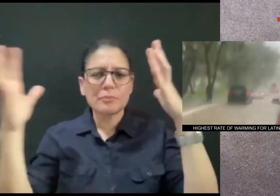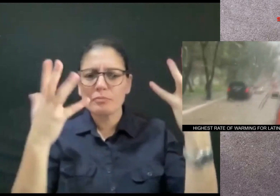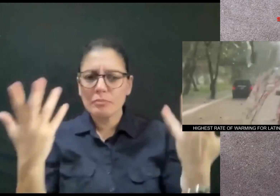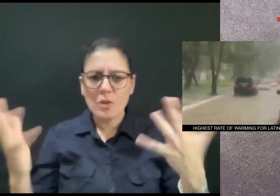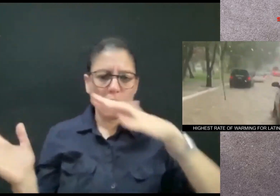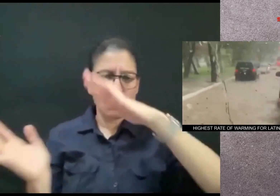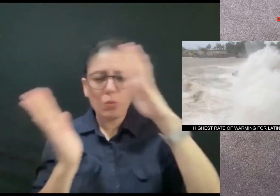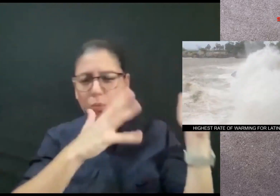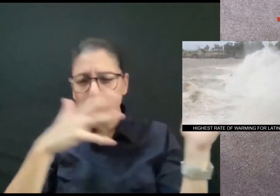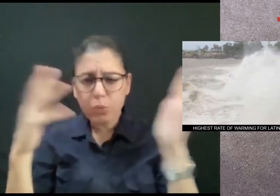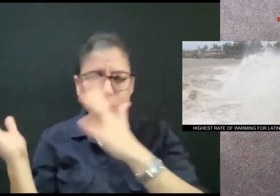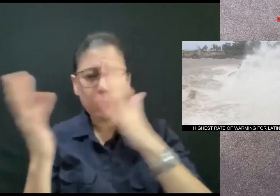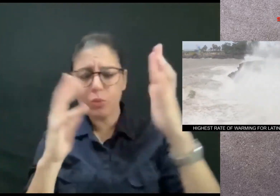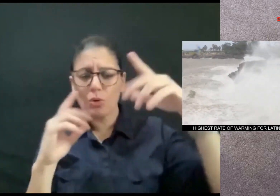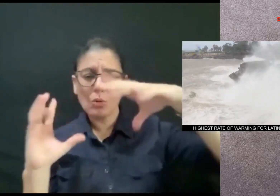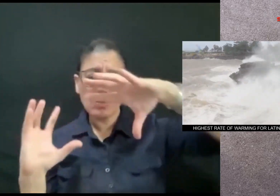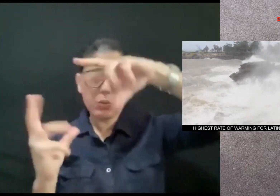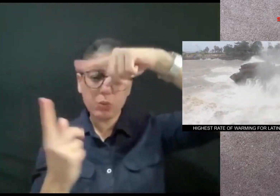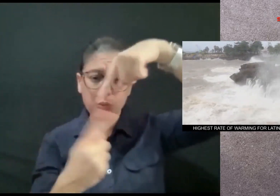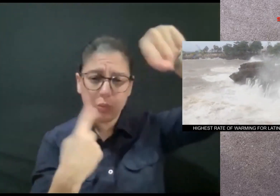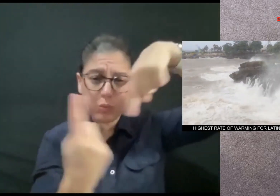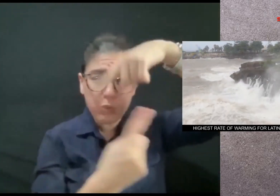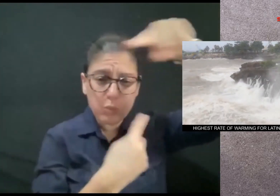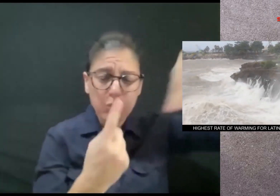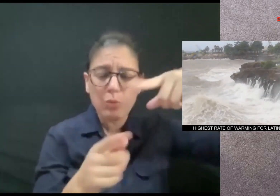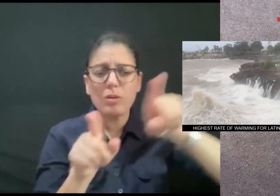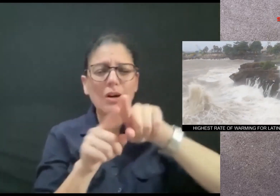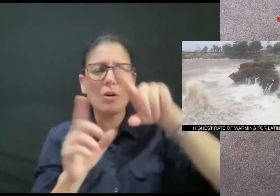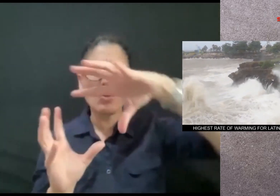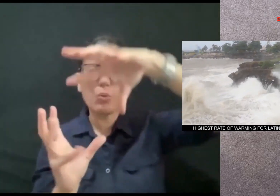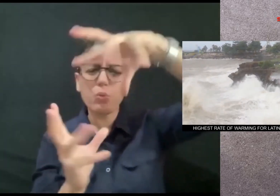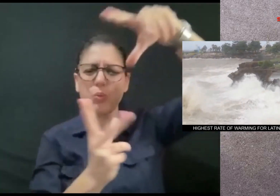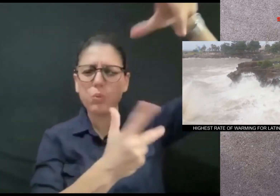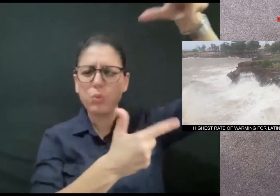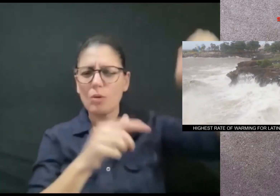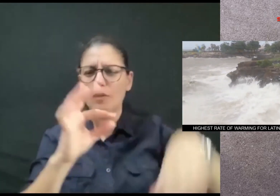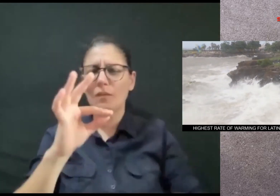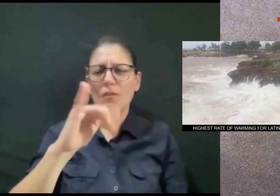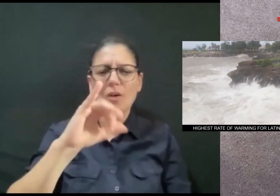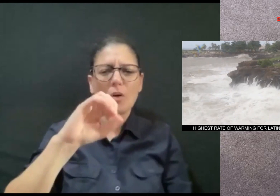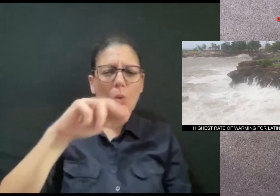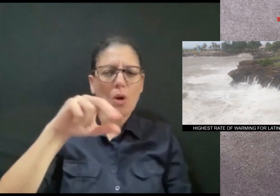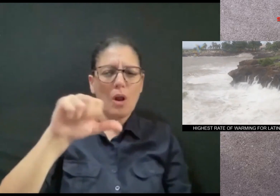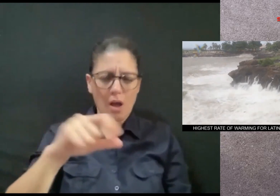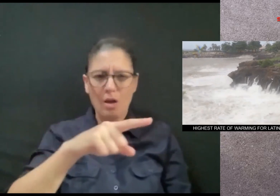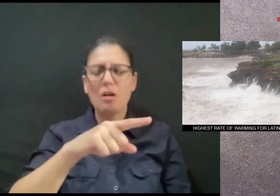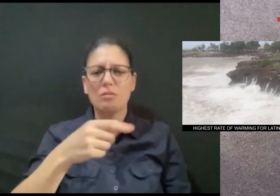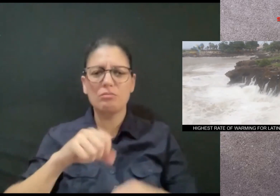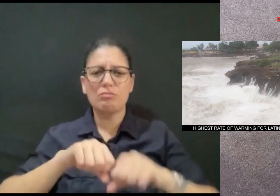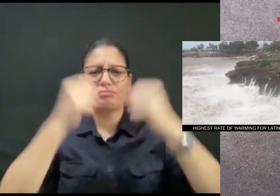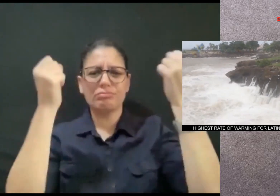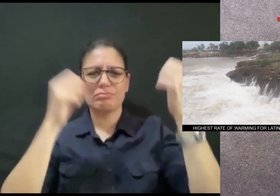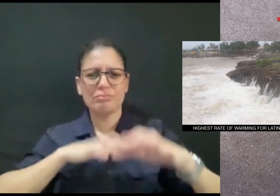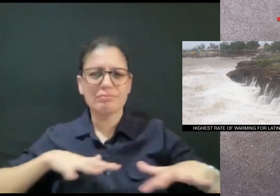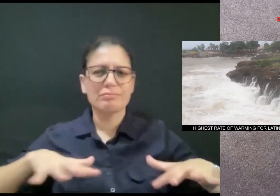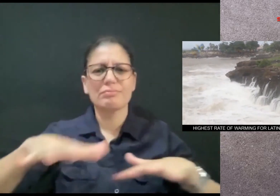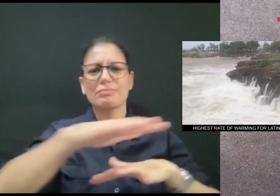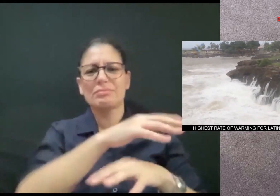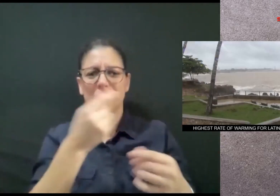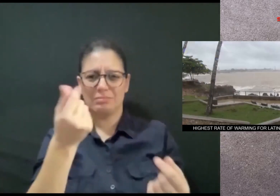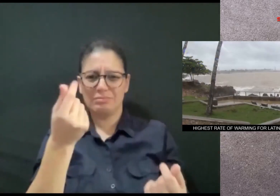have caused more tropical cyclones like hurricane Fiona which caused $2.5 billion of damage